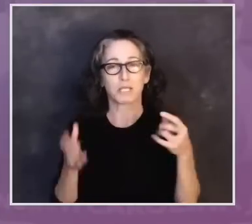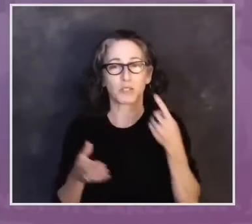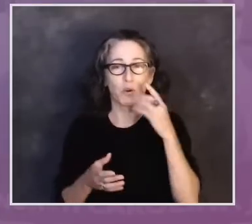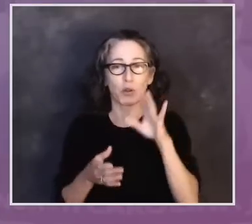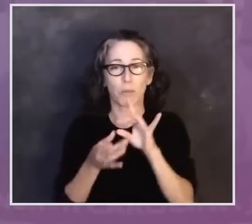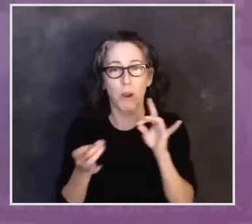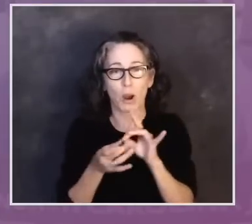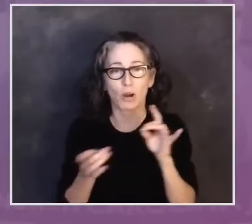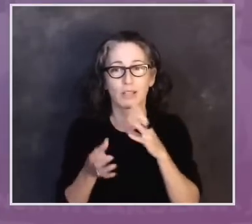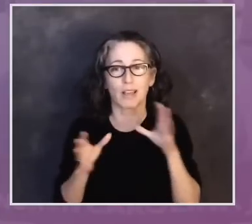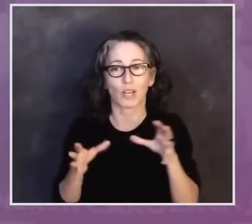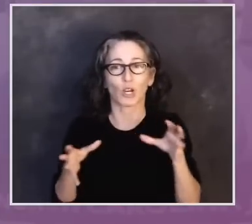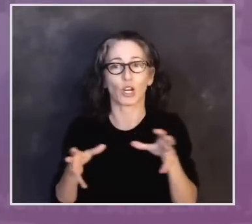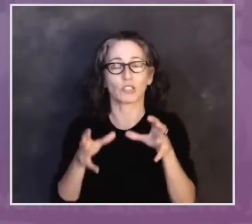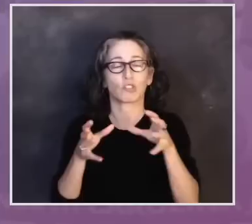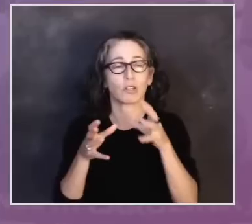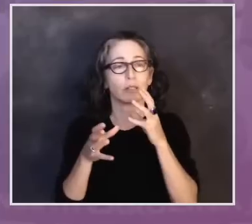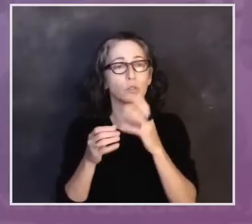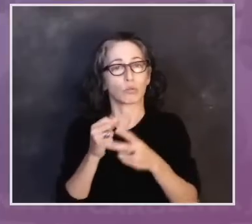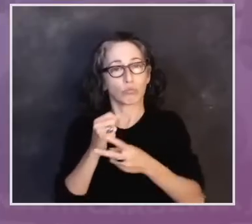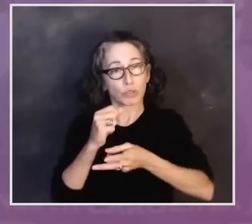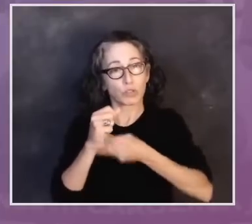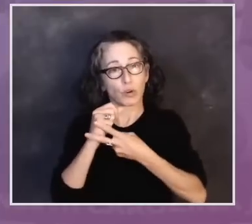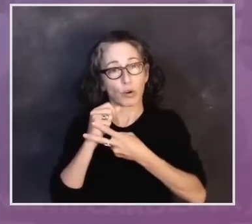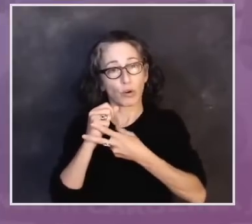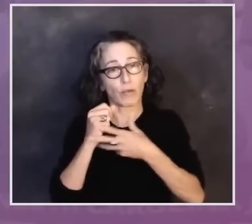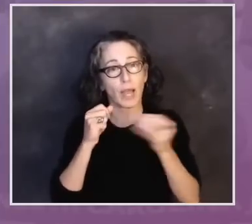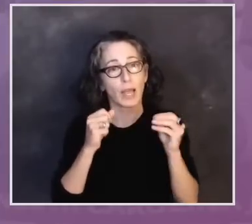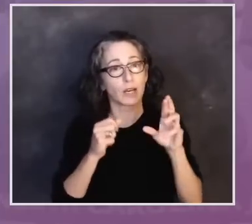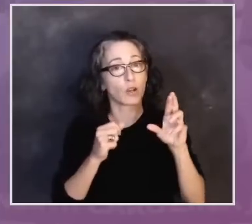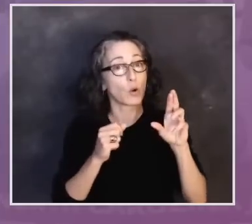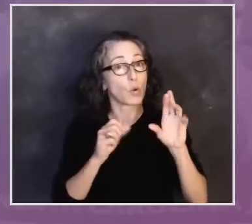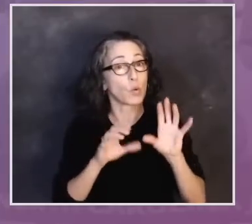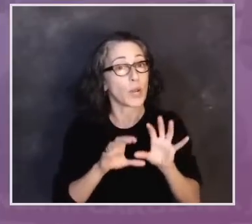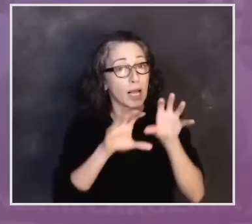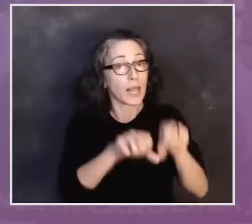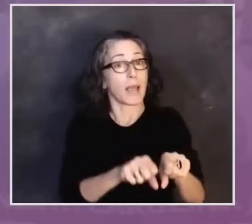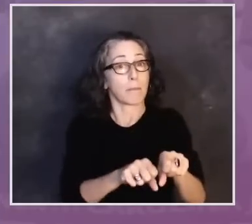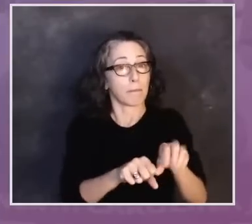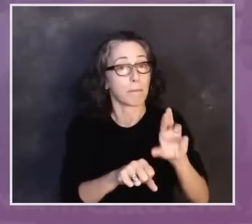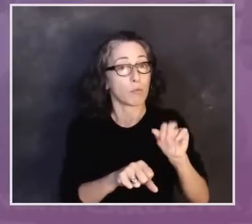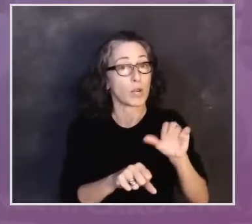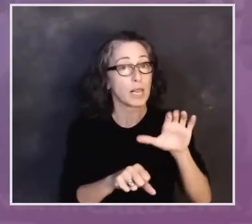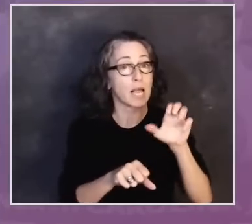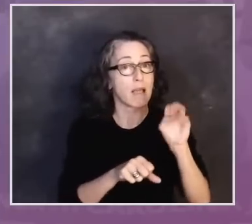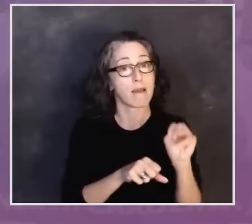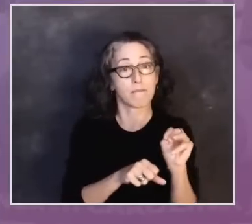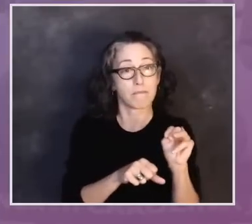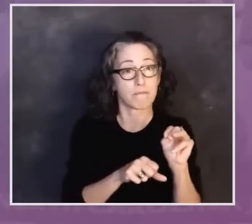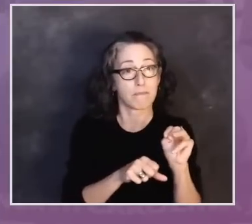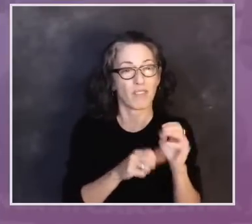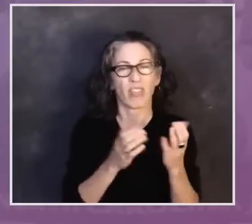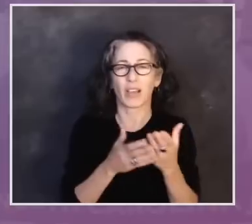RIGHT THERE. THANK YOU SO MUCH FOR YOUR REMARKS AND FOR ENCOURAGING US